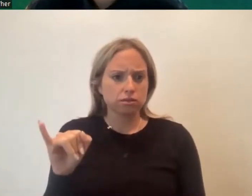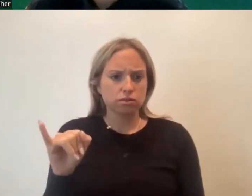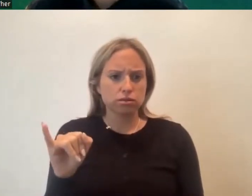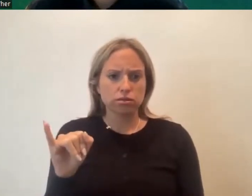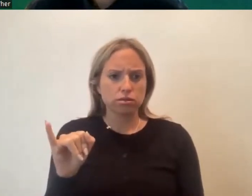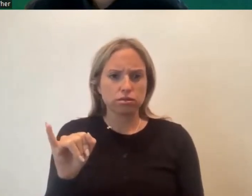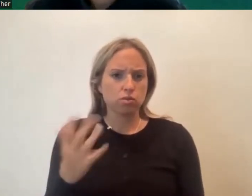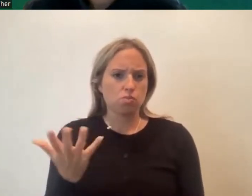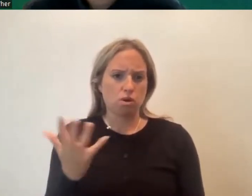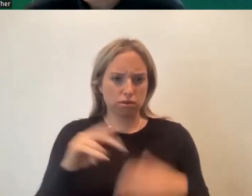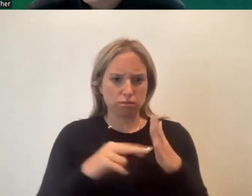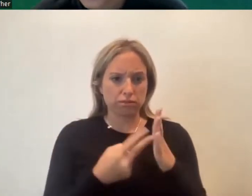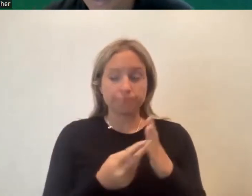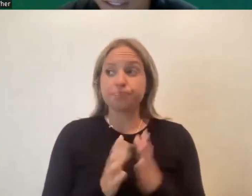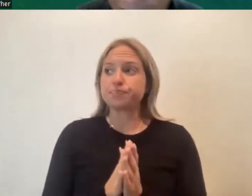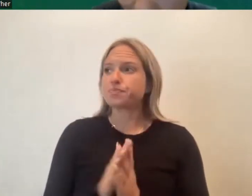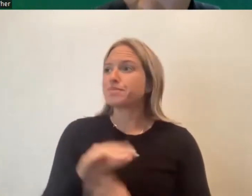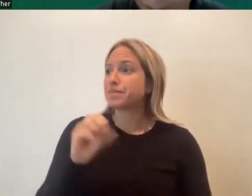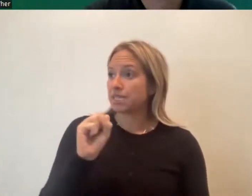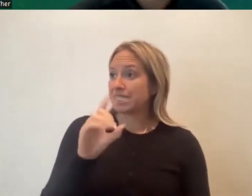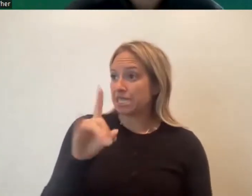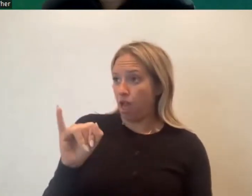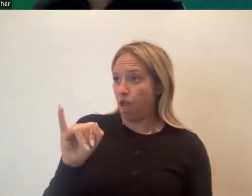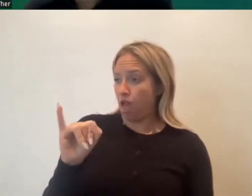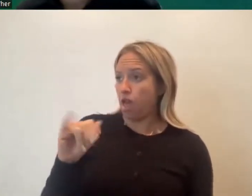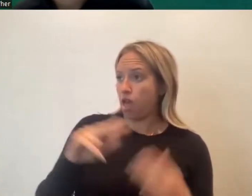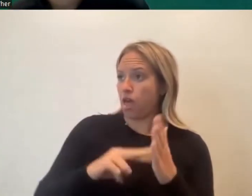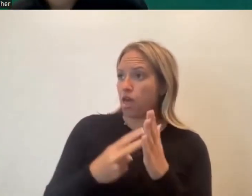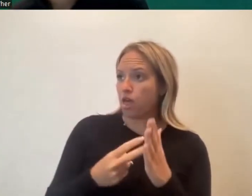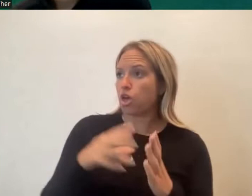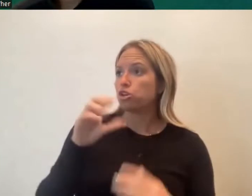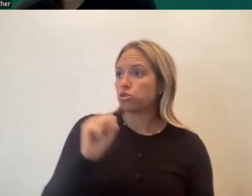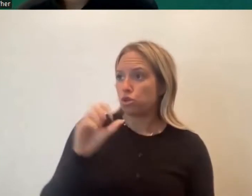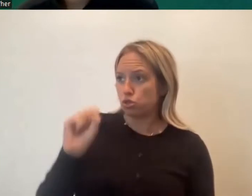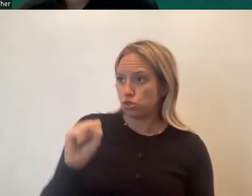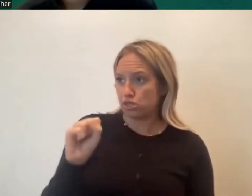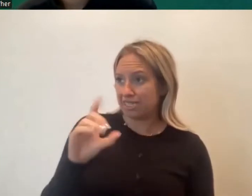Mike: So SSDI stands for Social Security Disability Insurance.